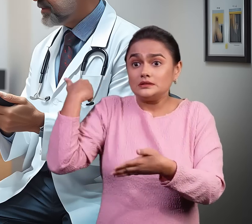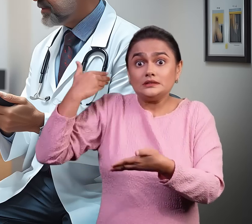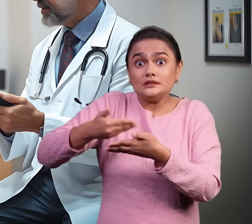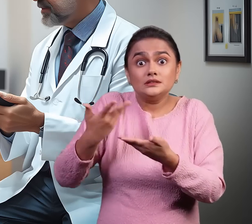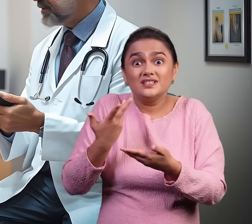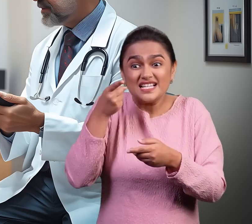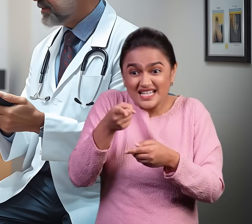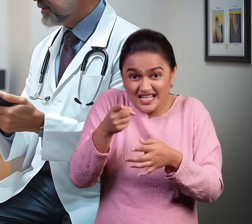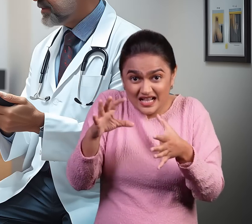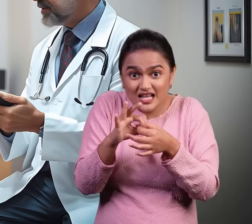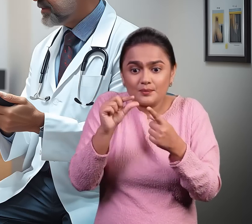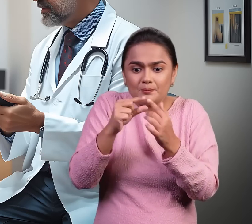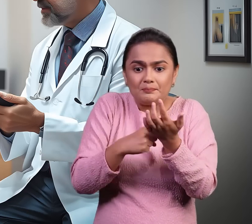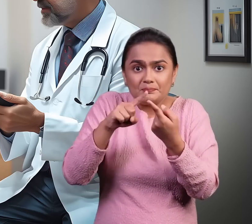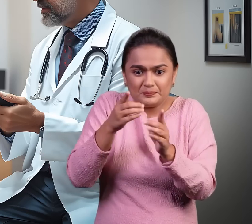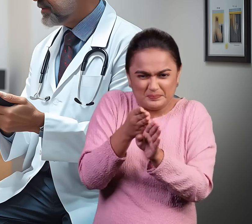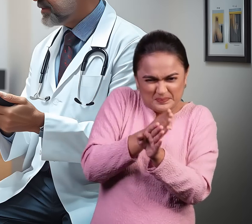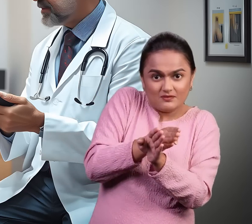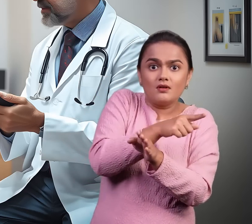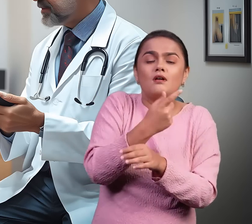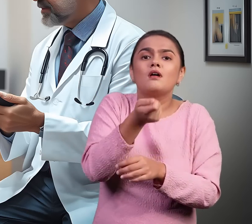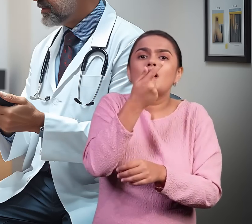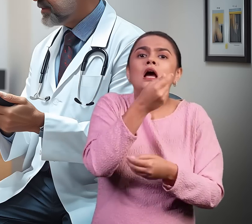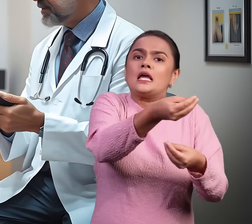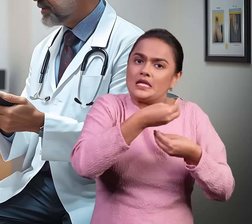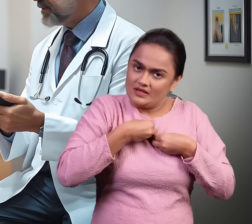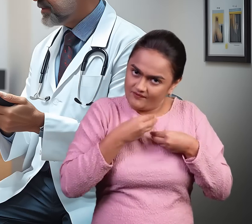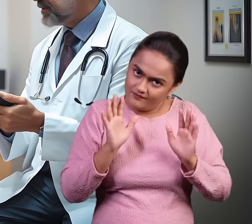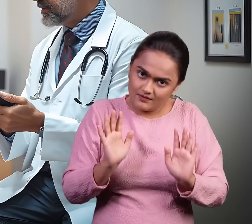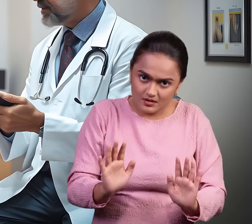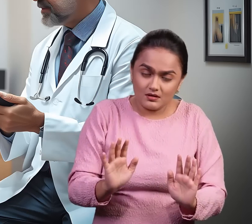You will be provided with Pre-Exposure Prophylaxis, accordingly.